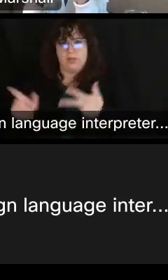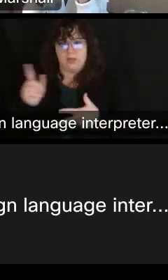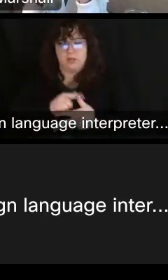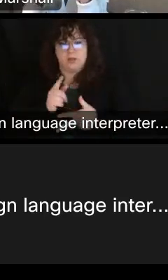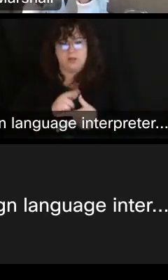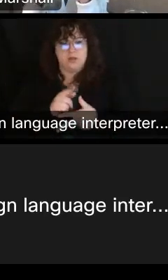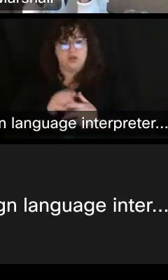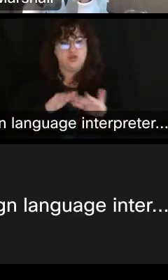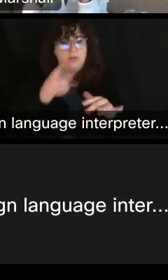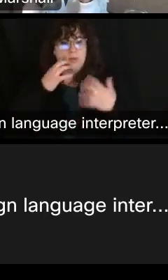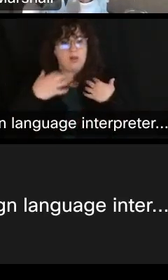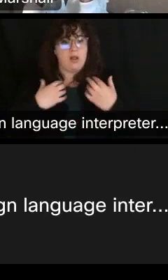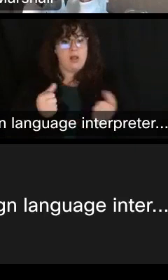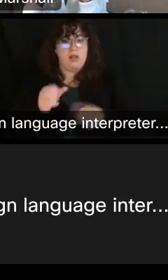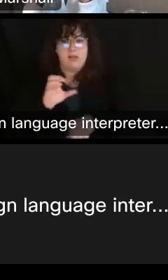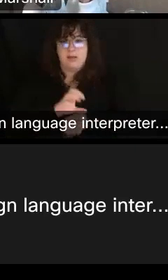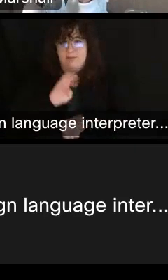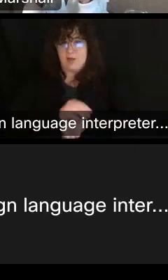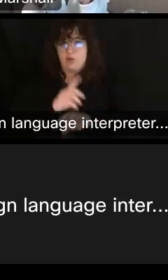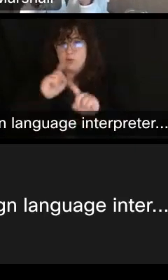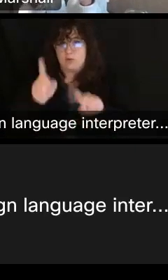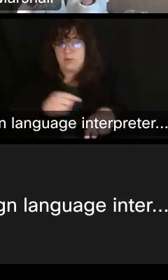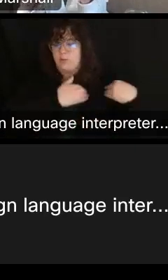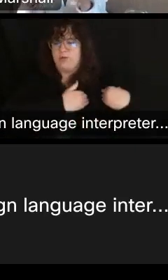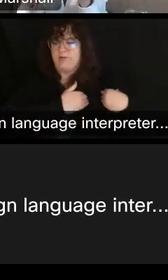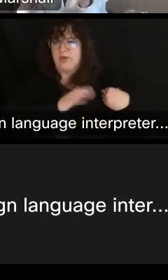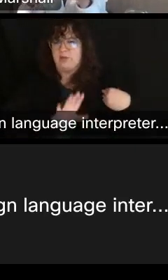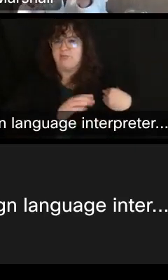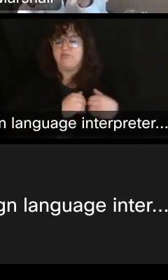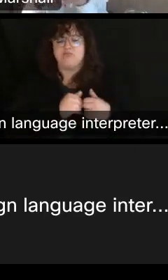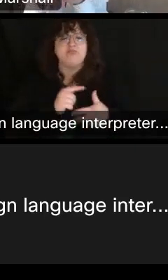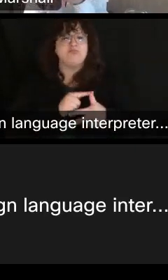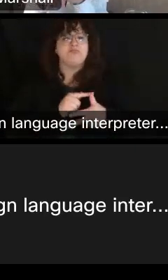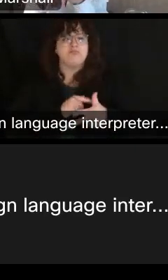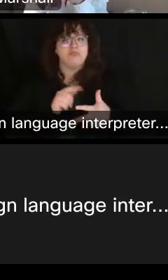health targeted case manager's responsibility; we're going to talk about that crisis plan that a